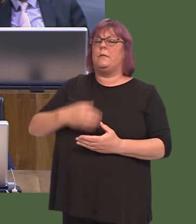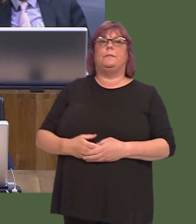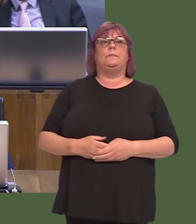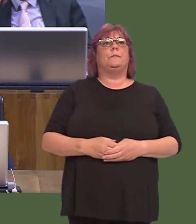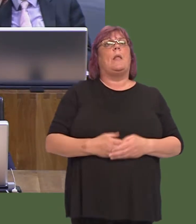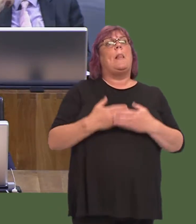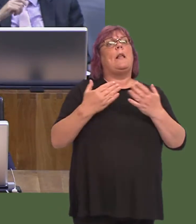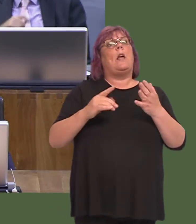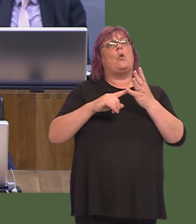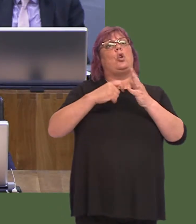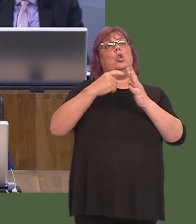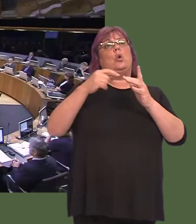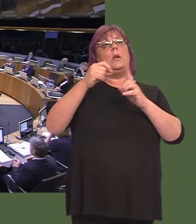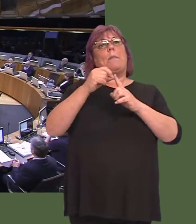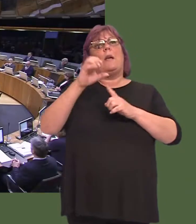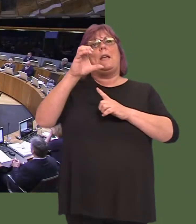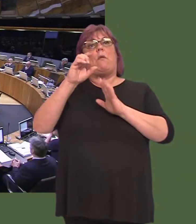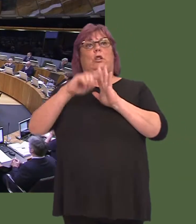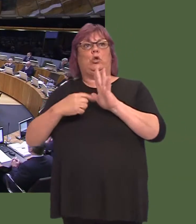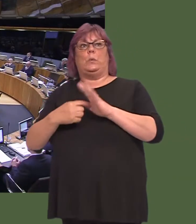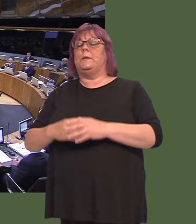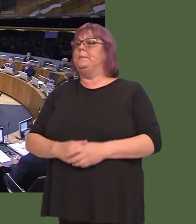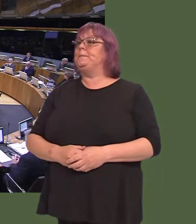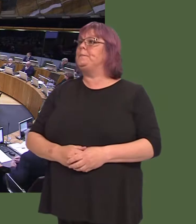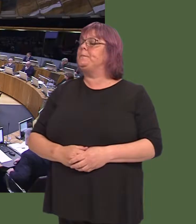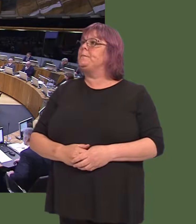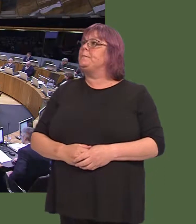Y Llywydd / The Llywydd: The leader of the UKIP group, Caroline Jones. Caroline Jones AM: Diolch, Llywydd.